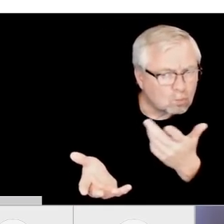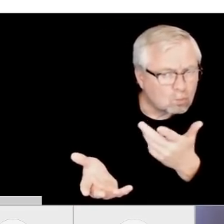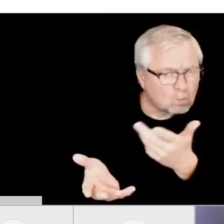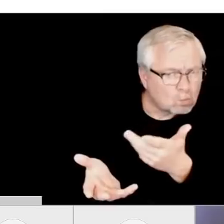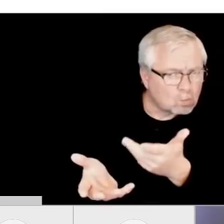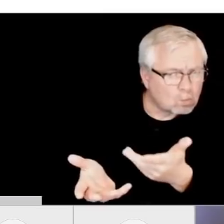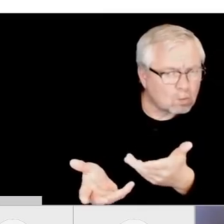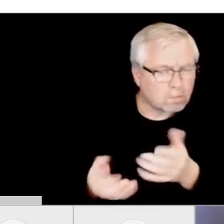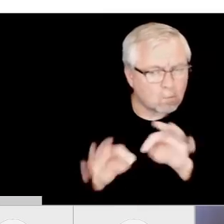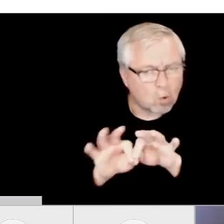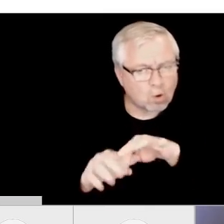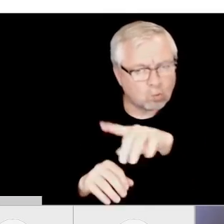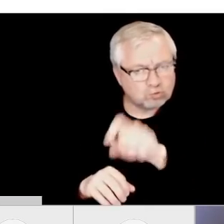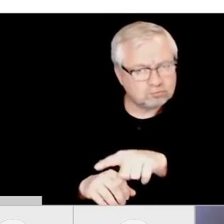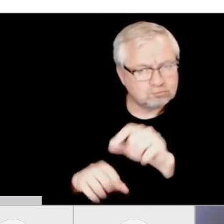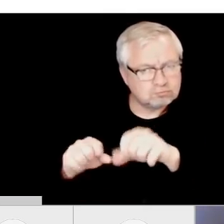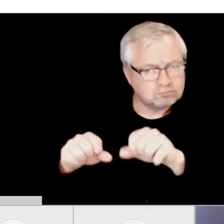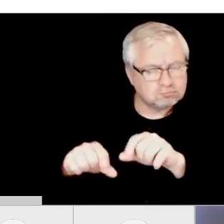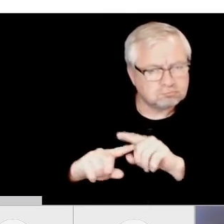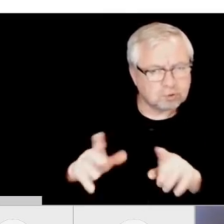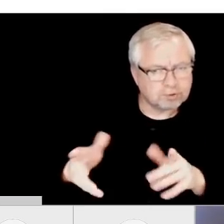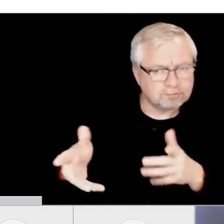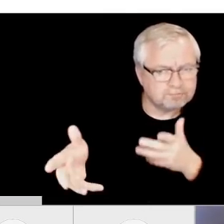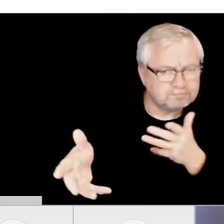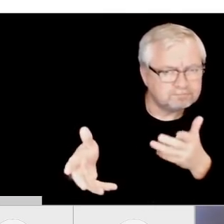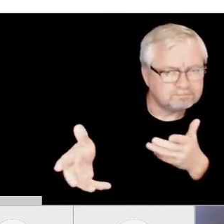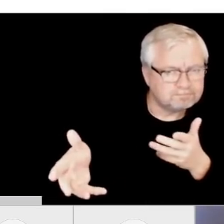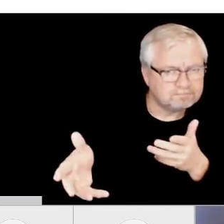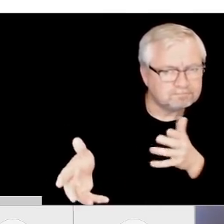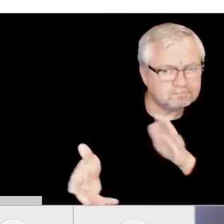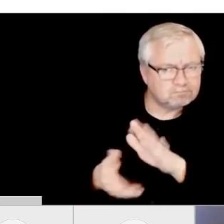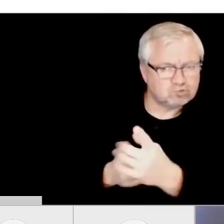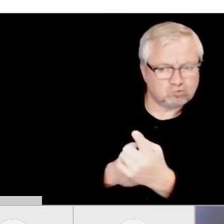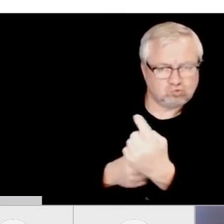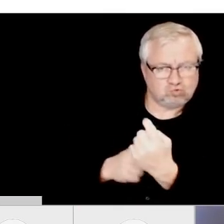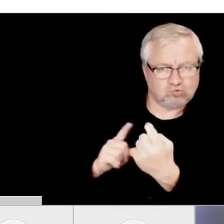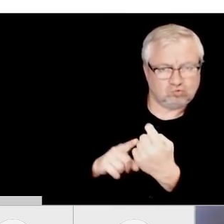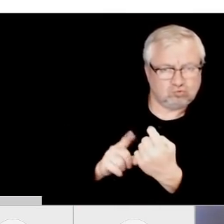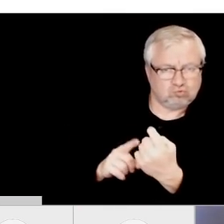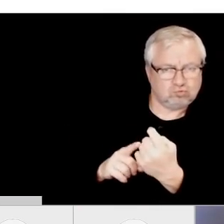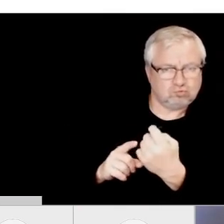important that we understand, you know, the question behind the question or how we can better address it.